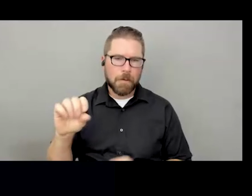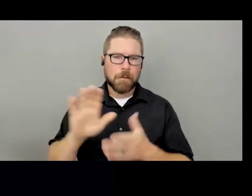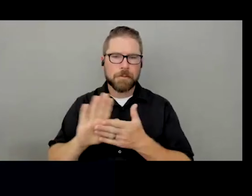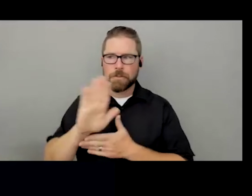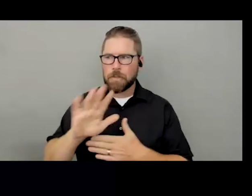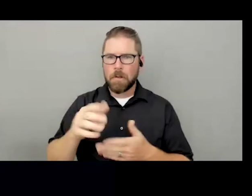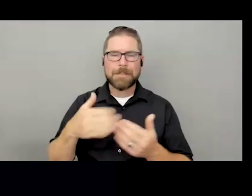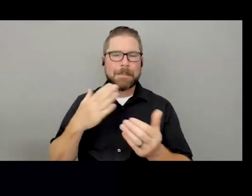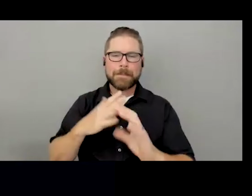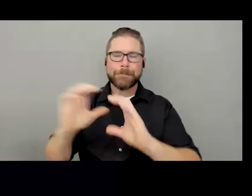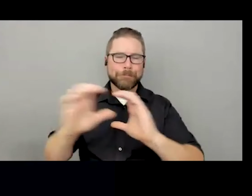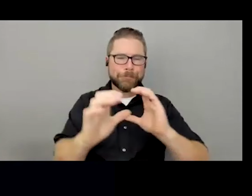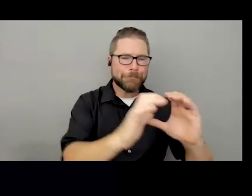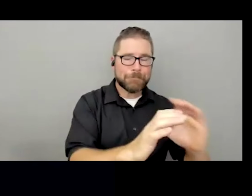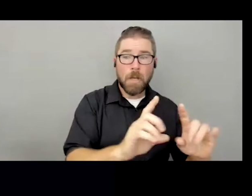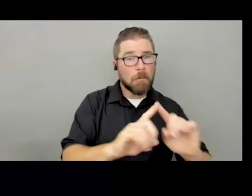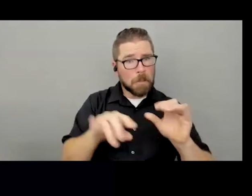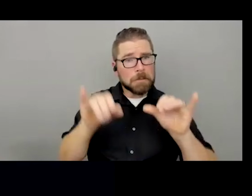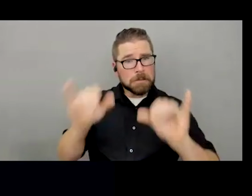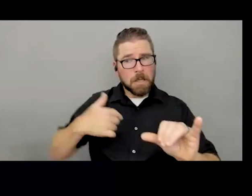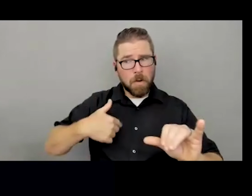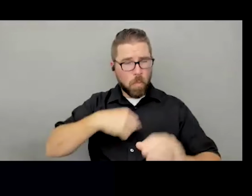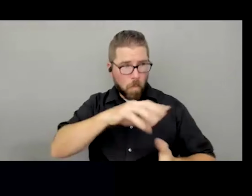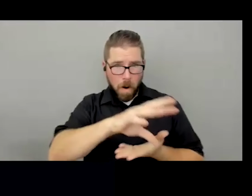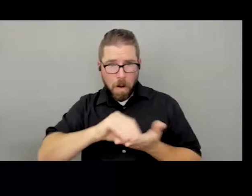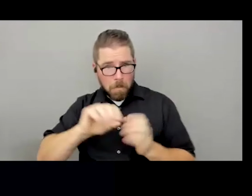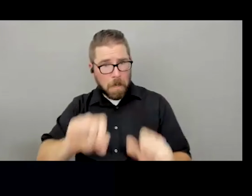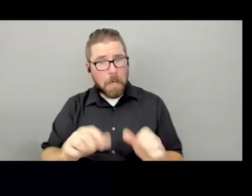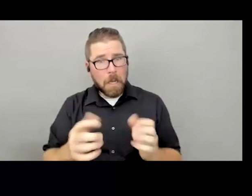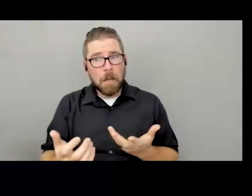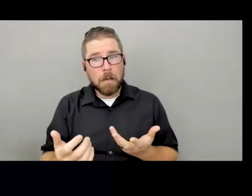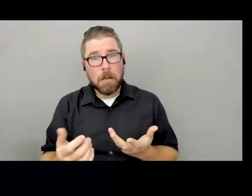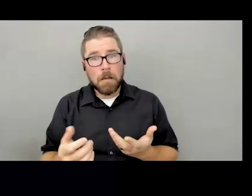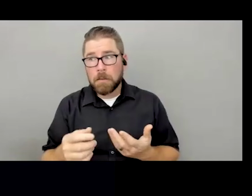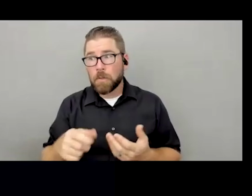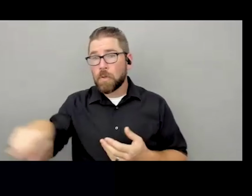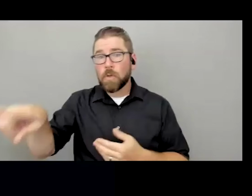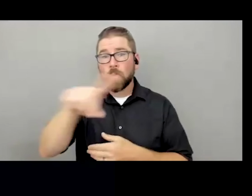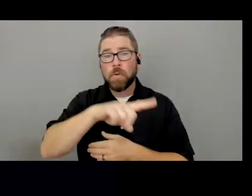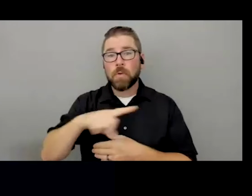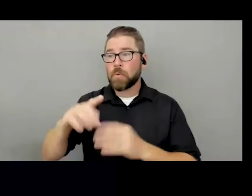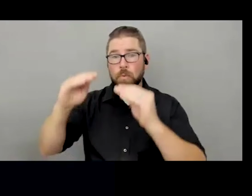When you instructional faculty members issue your flag and you see who they've been assigned to,